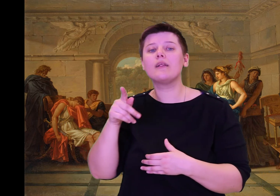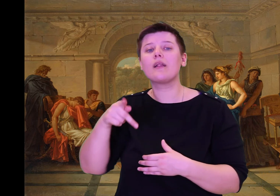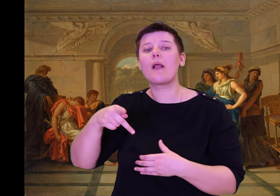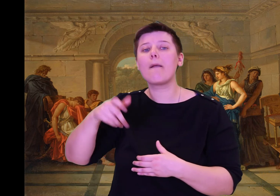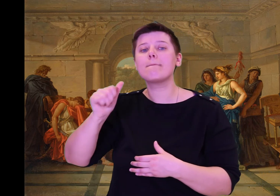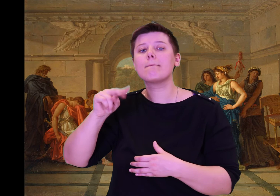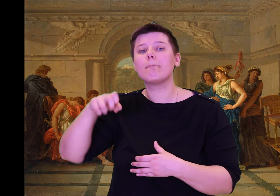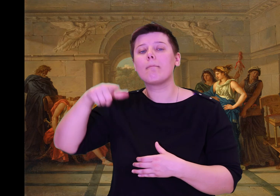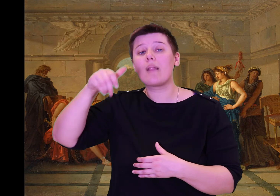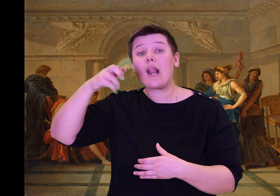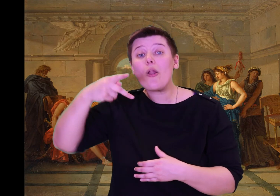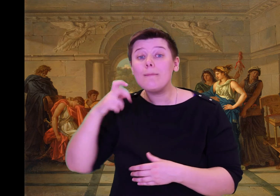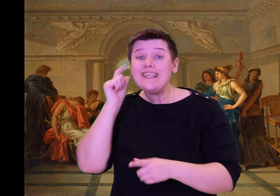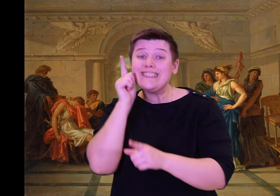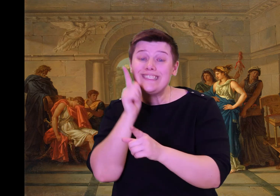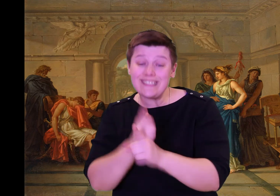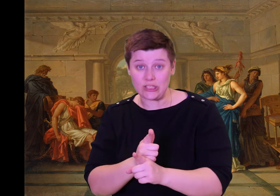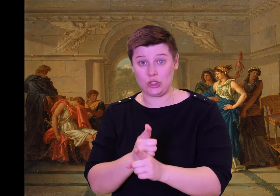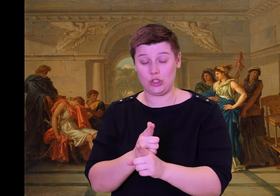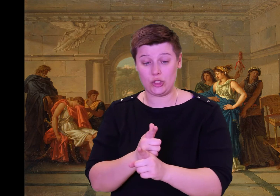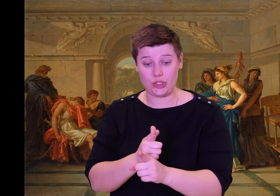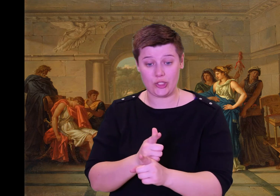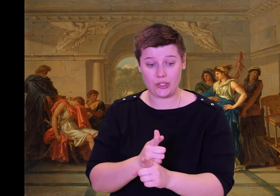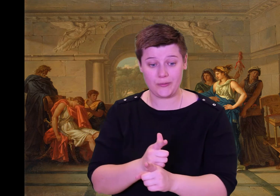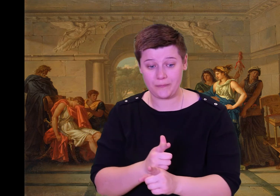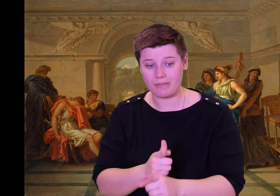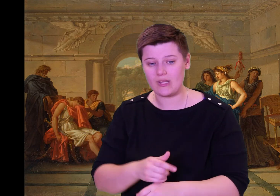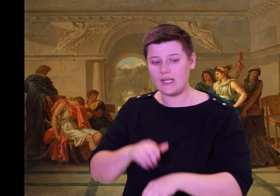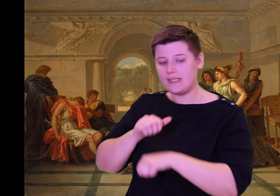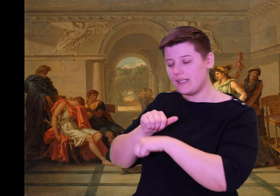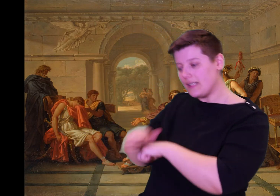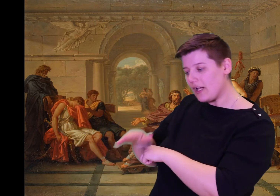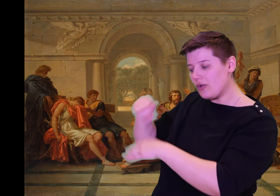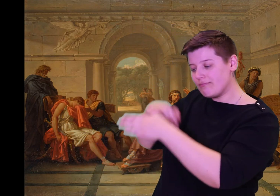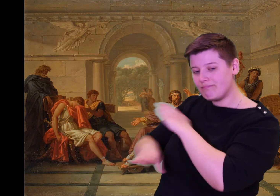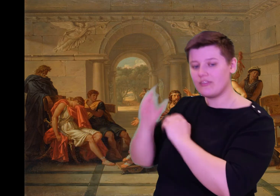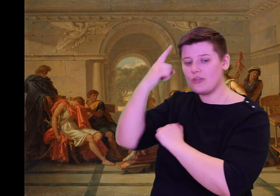a helper many men prayed to have. She has great power.